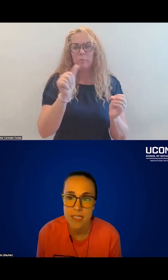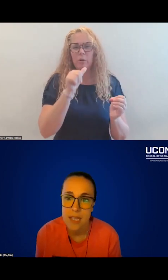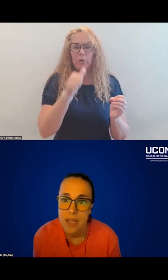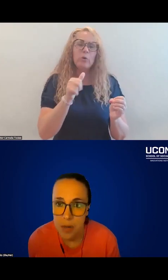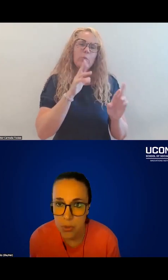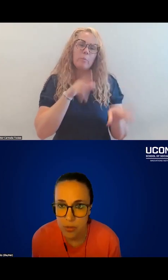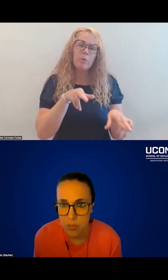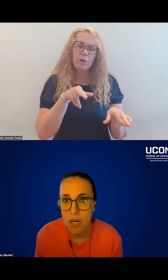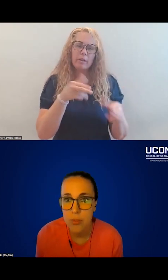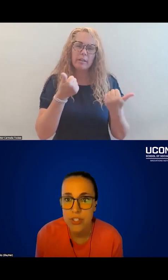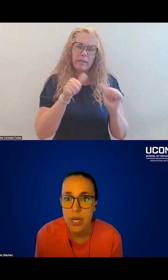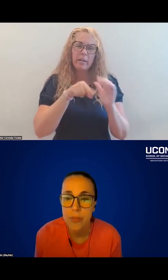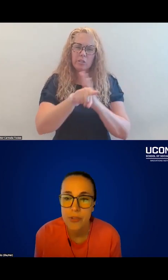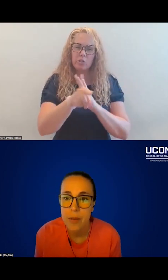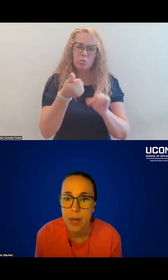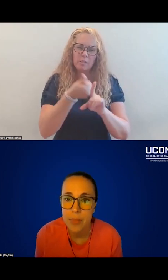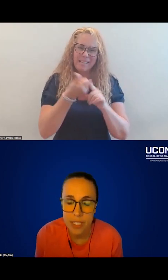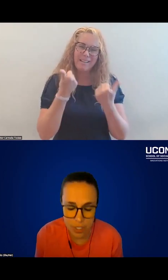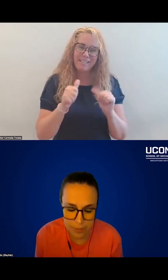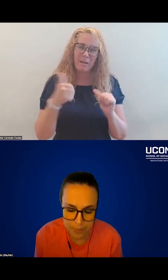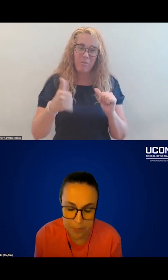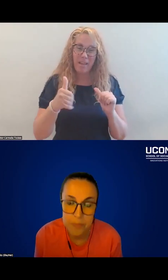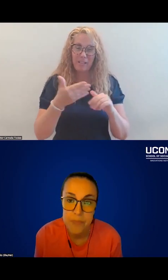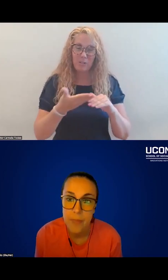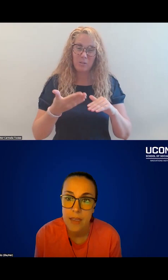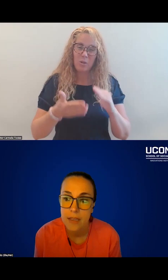THAT IS A PRETTY REMARKABLE JUMP FOR THAT POPULATION.